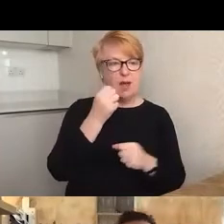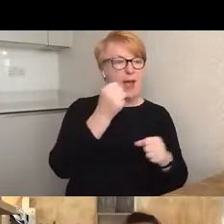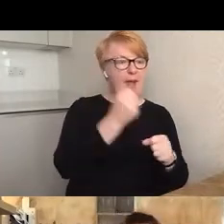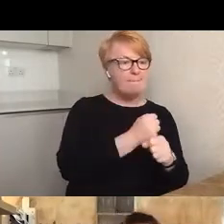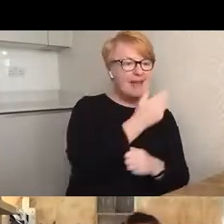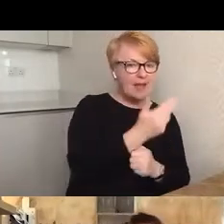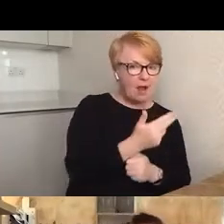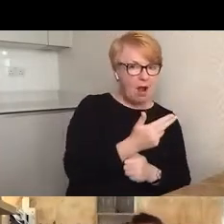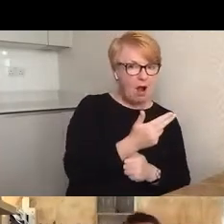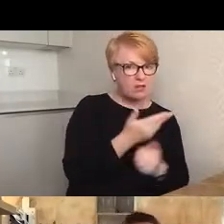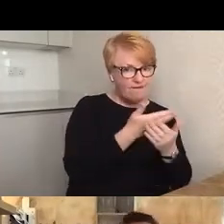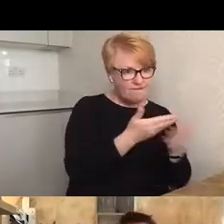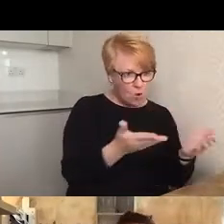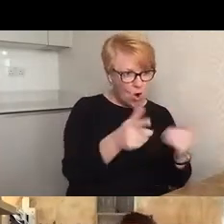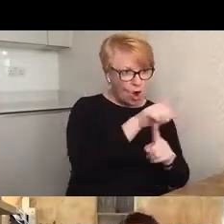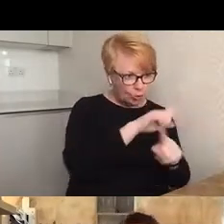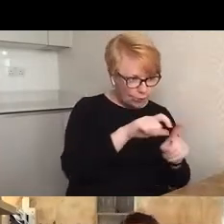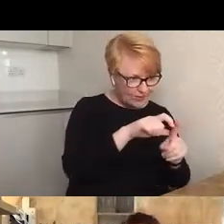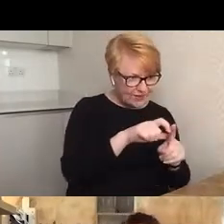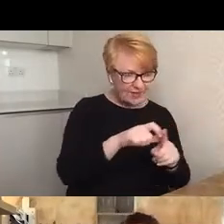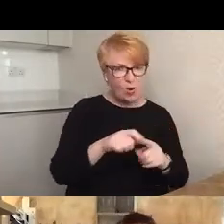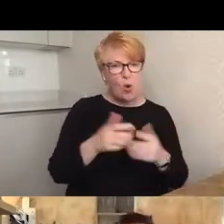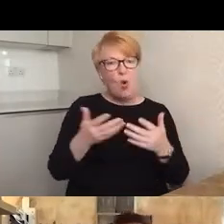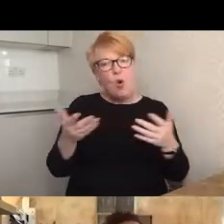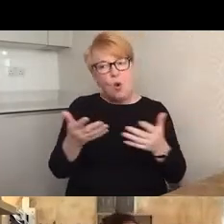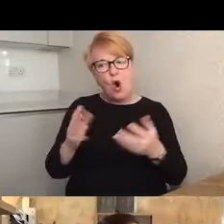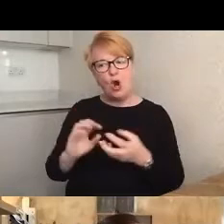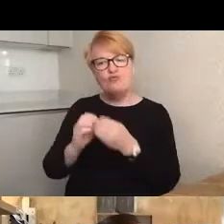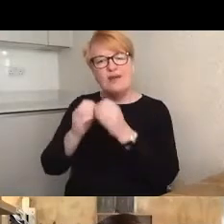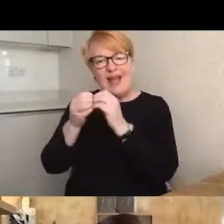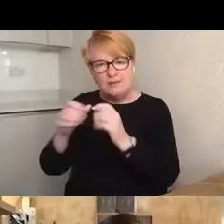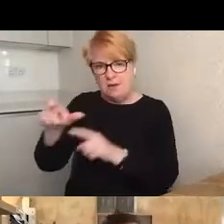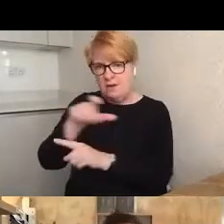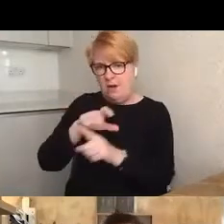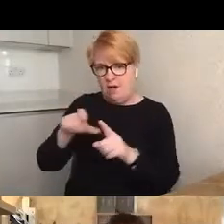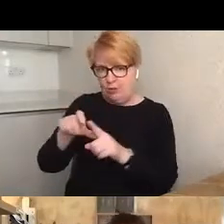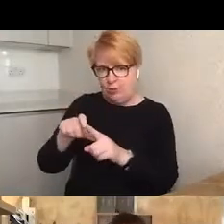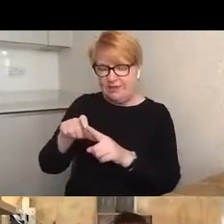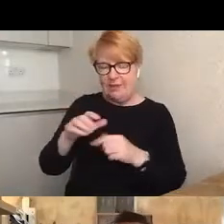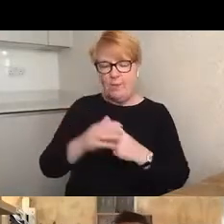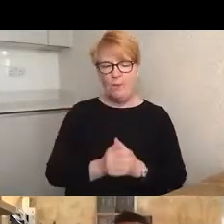community and making art to create community. And quite often a lot of what we think of